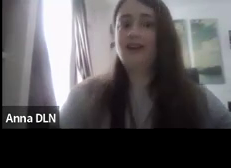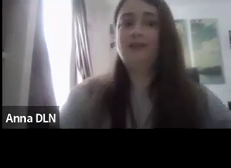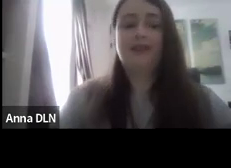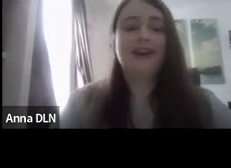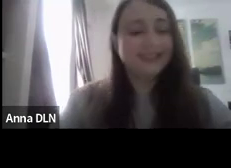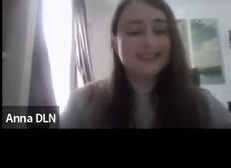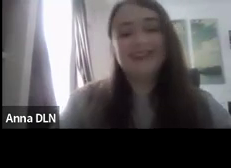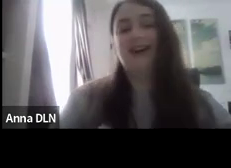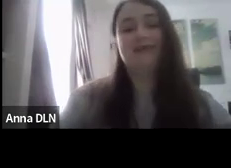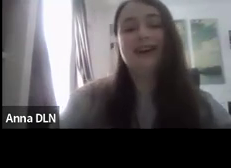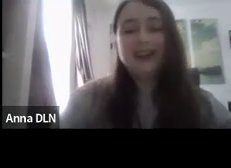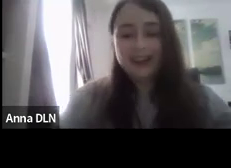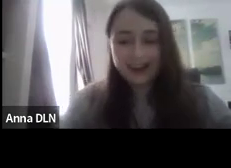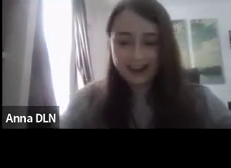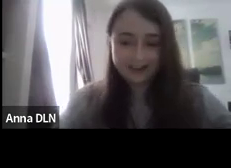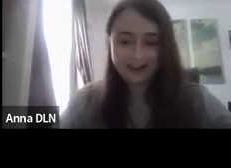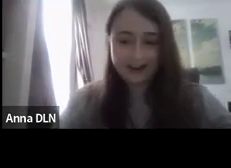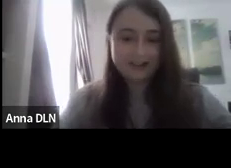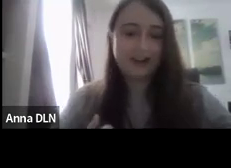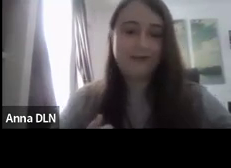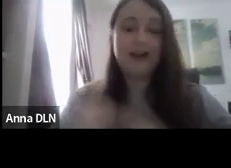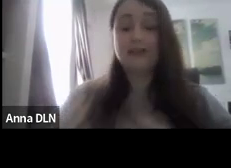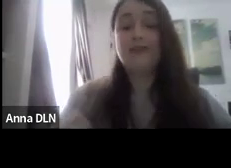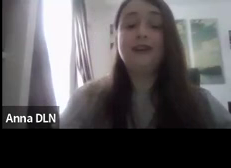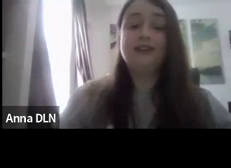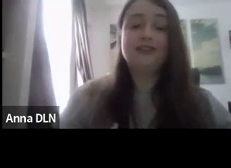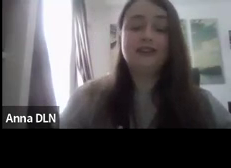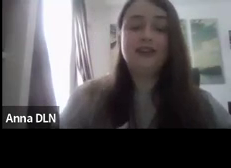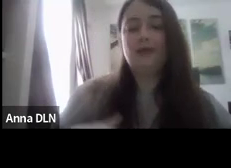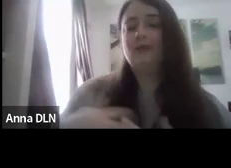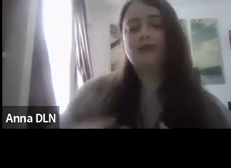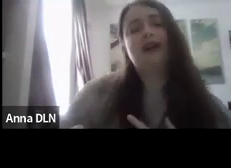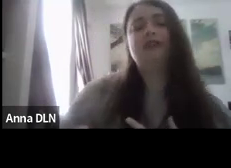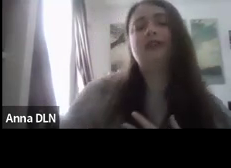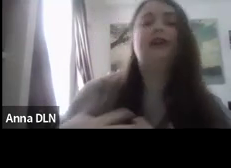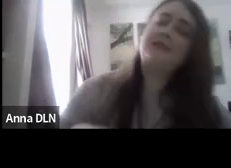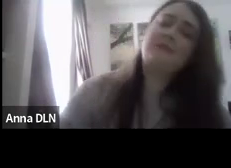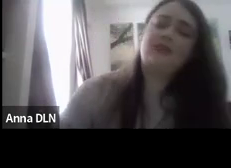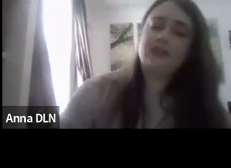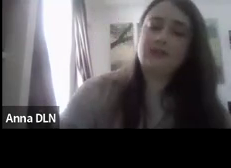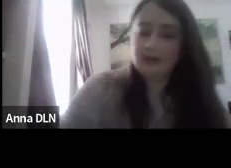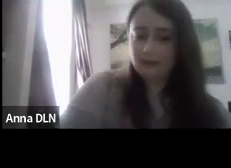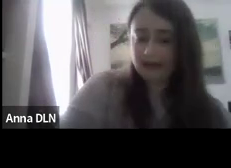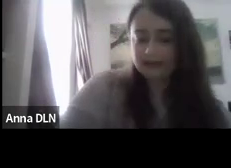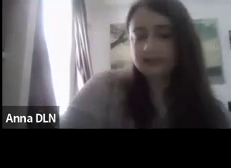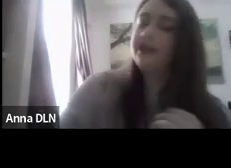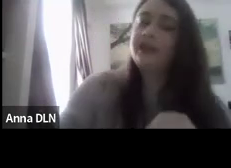it ended up being great. At undergrad I had fewer needs, yet it was more challenging to get simpler adjustments put in place.